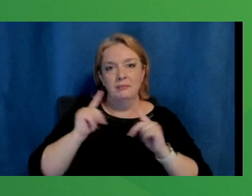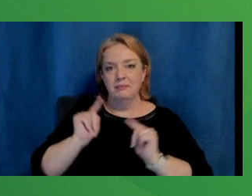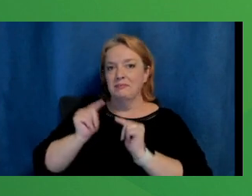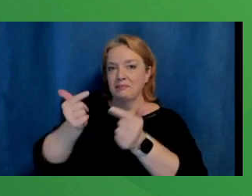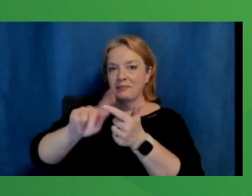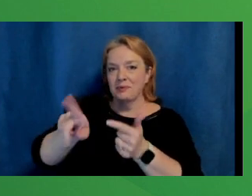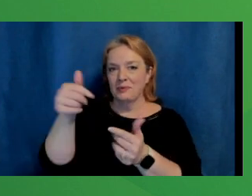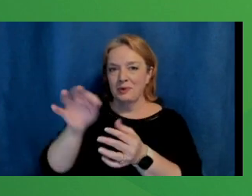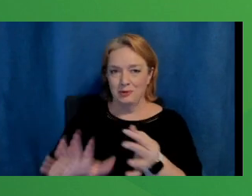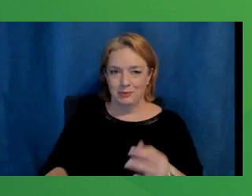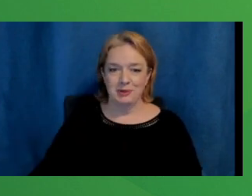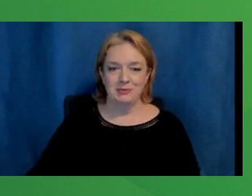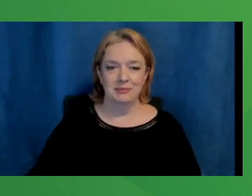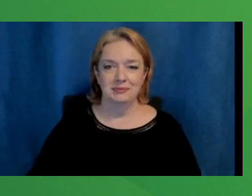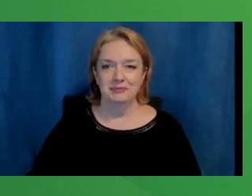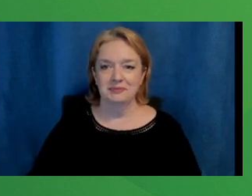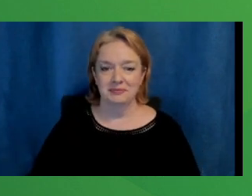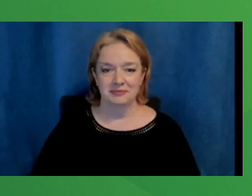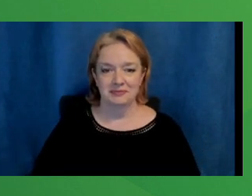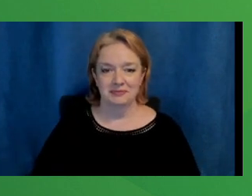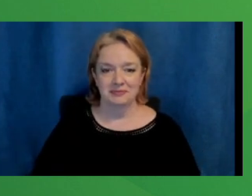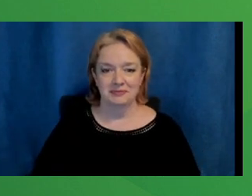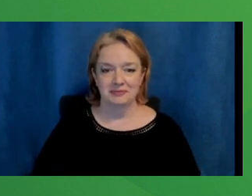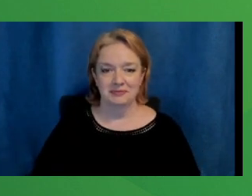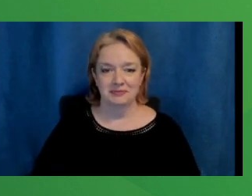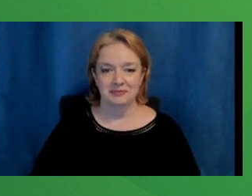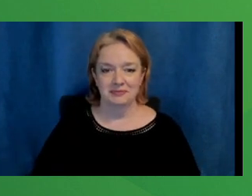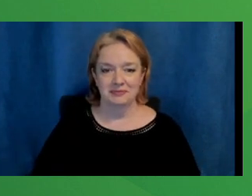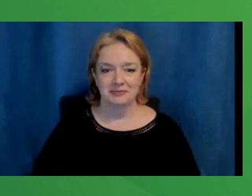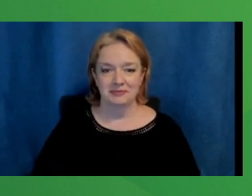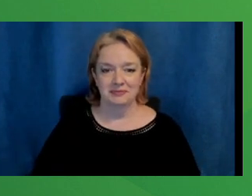After we talked about environmental justice, we went through what we thought was just and